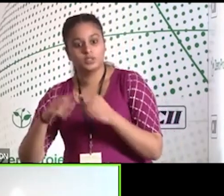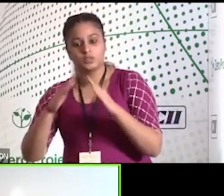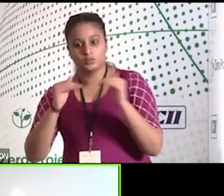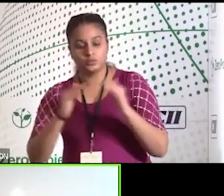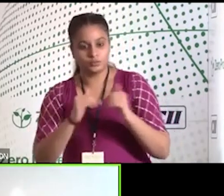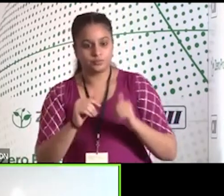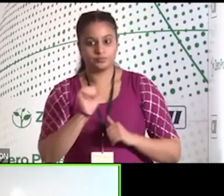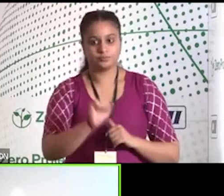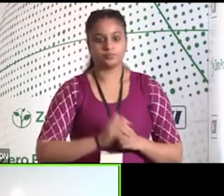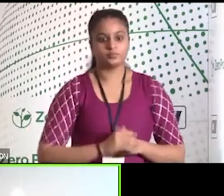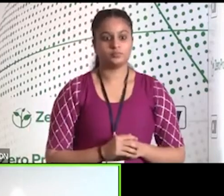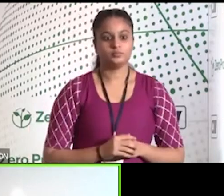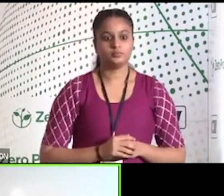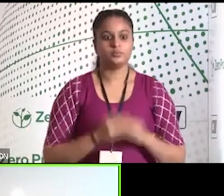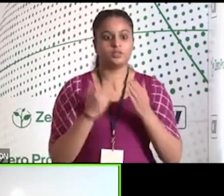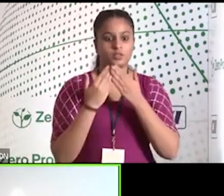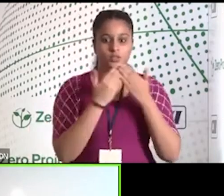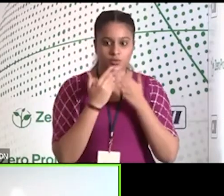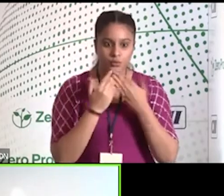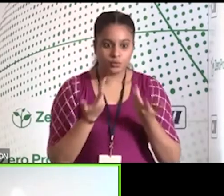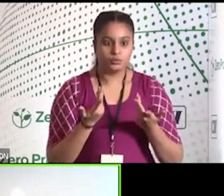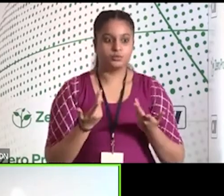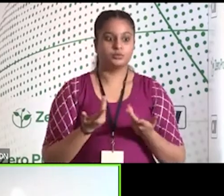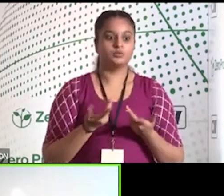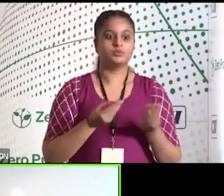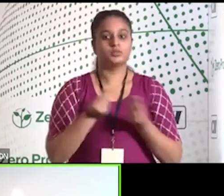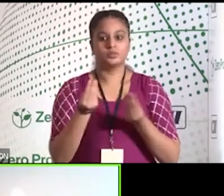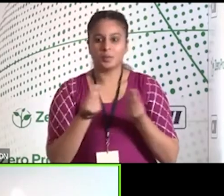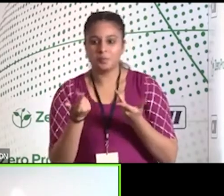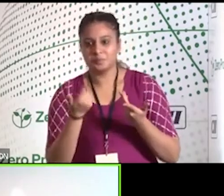you know, schools and some of the wedding or birthday parties.